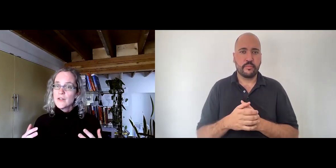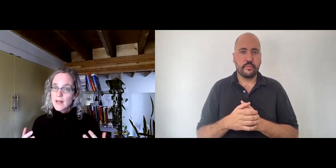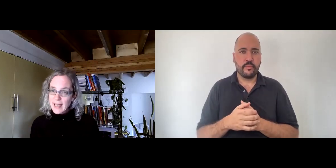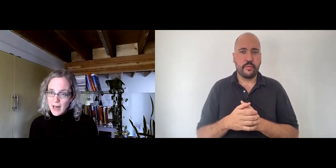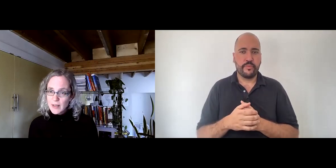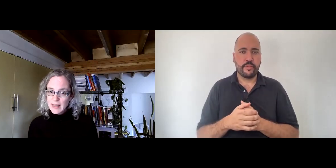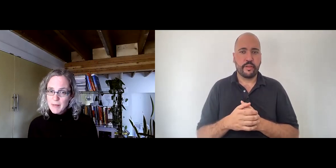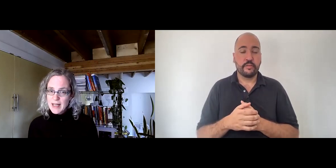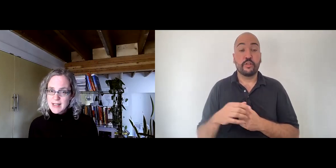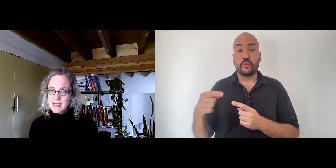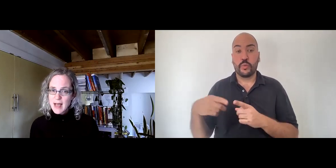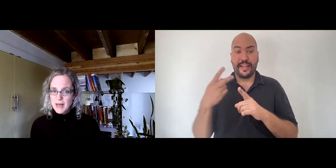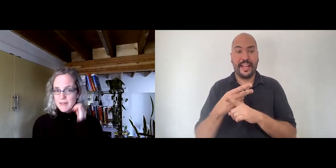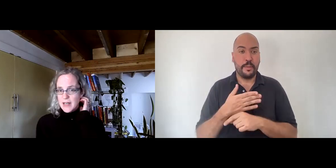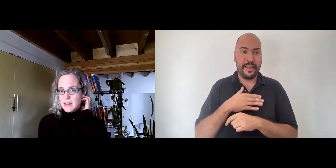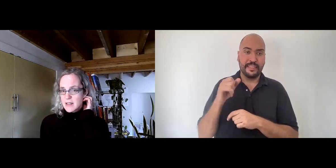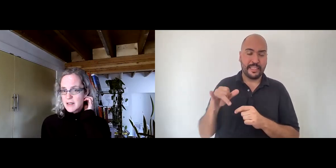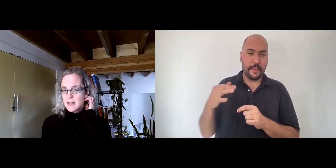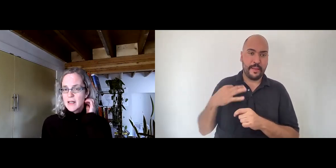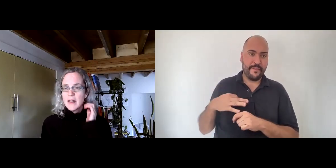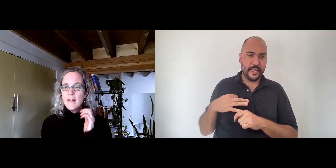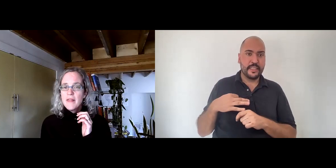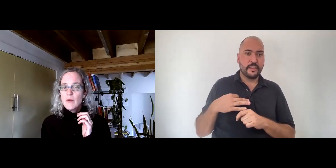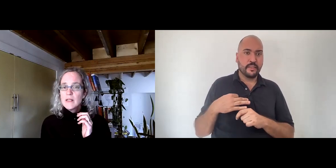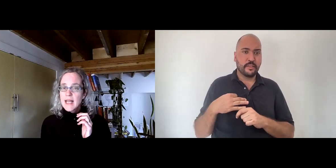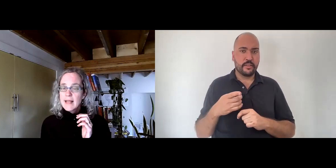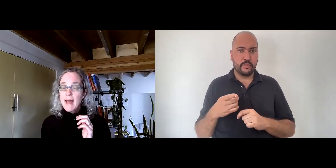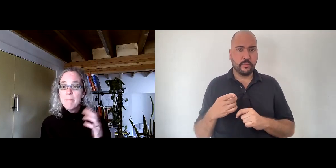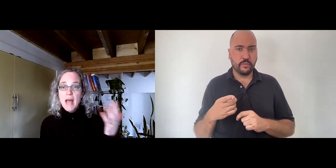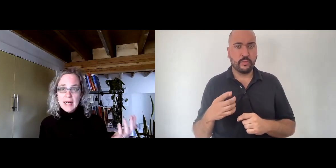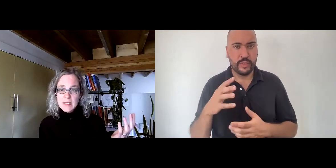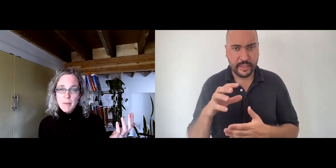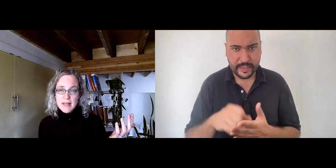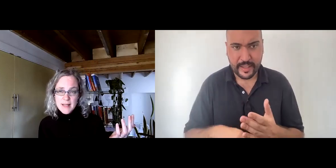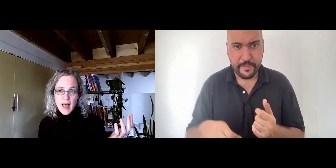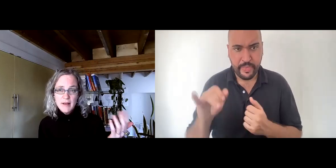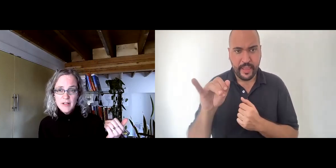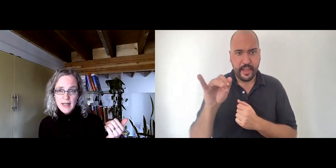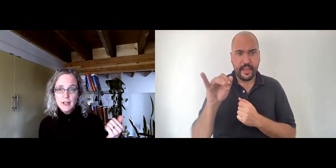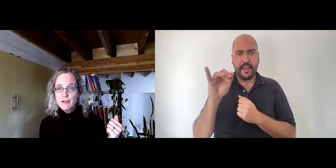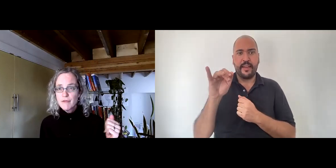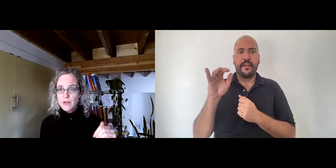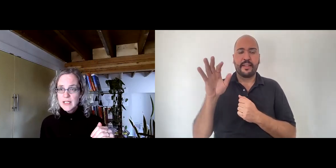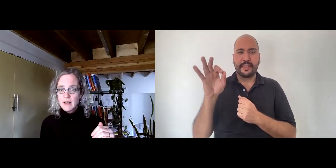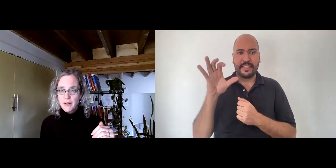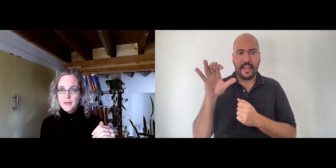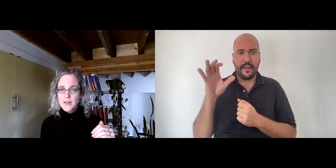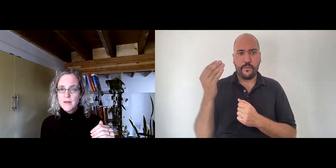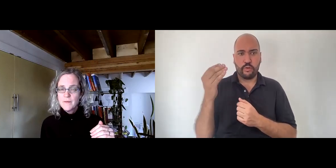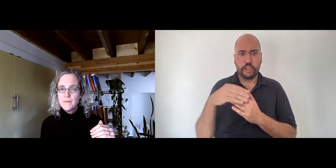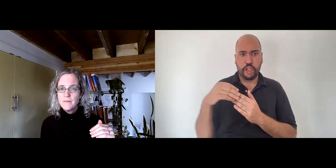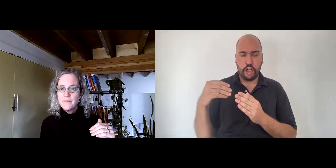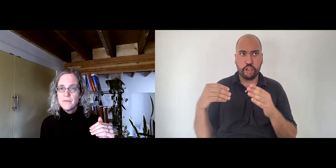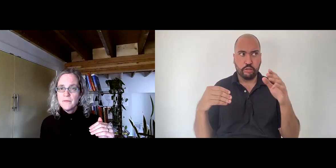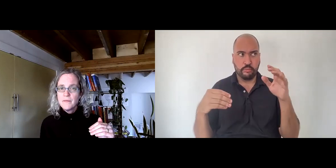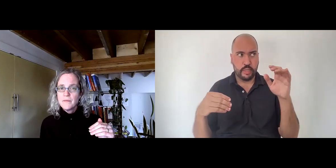So to calculate my SSI benefit, they would take that maximum SSI of $914.